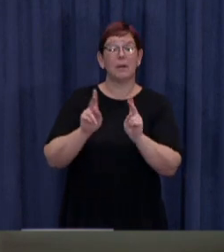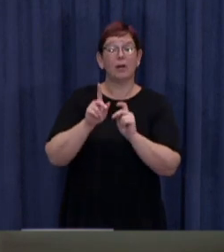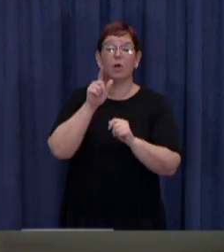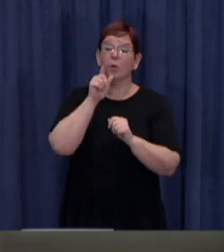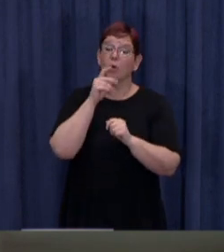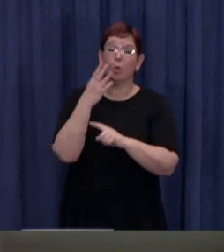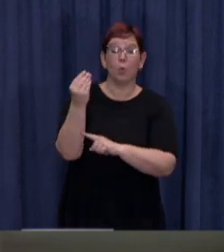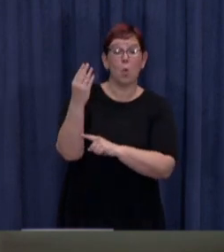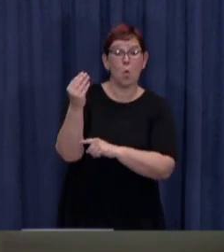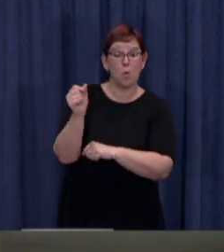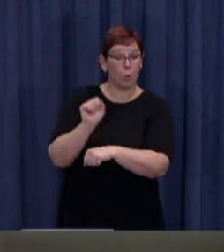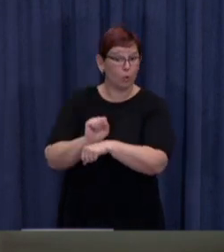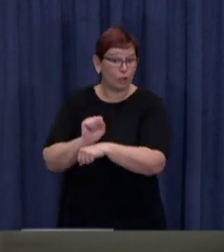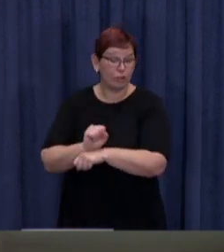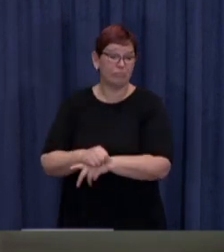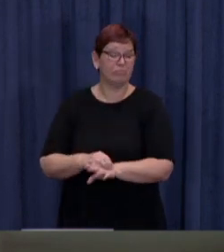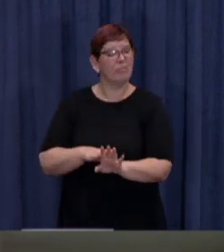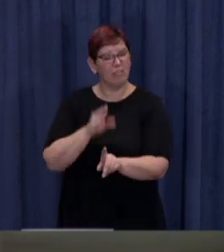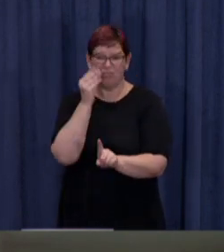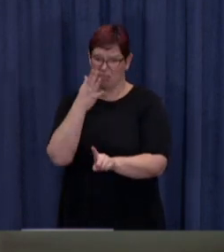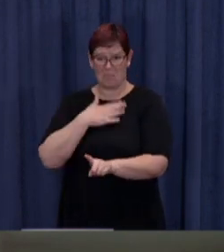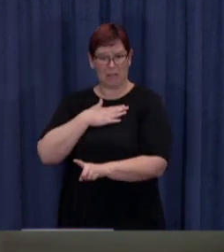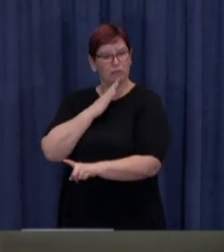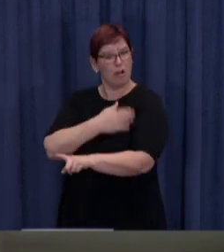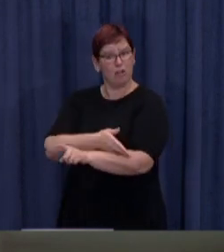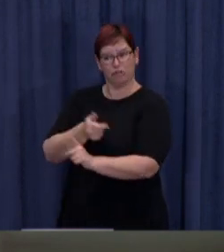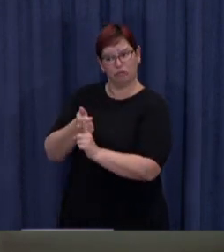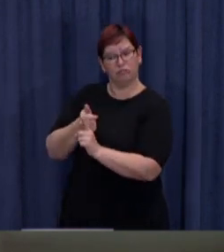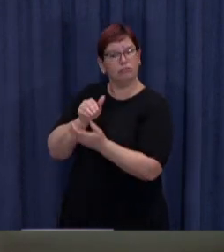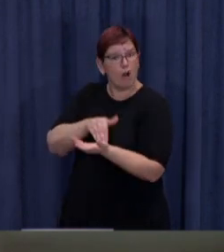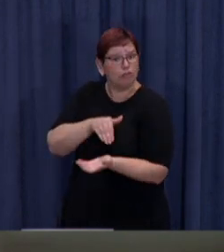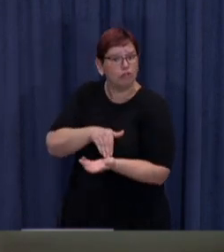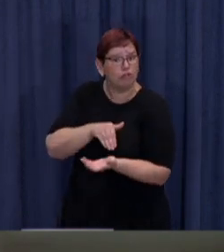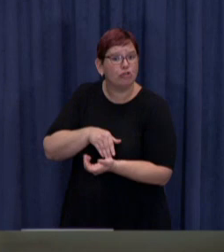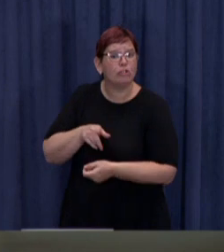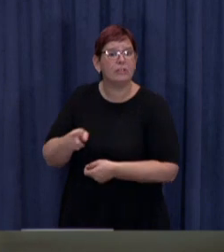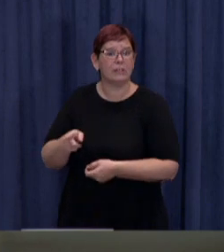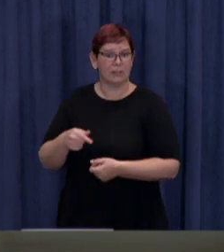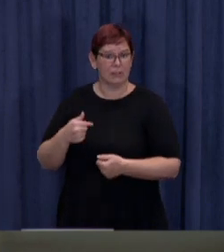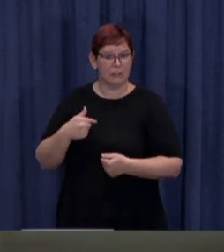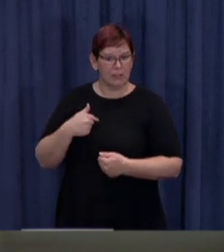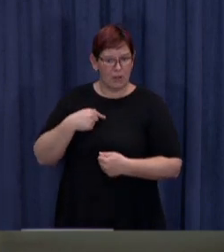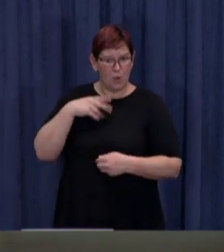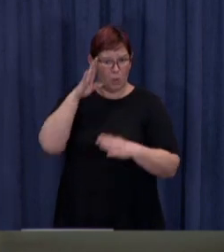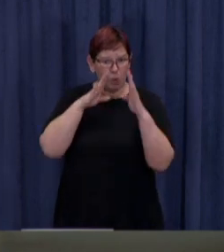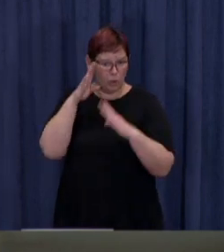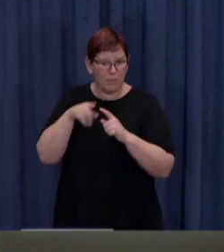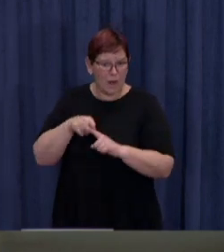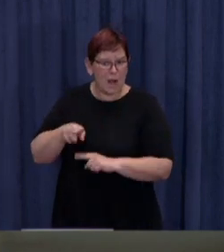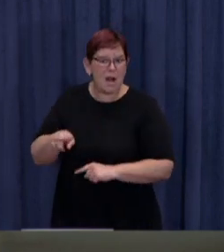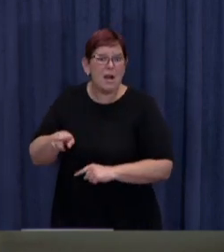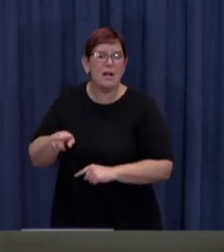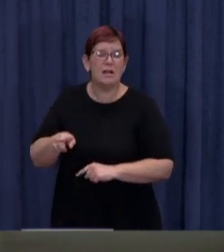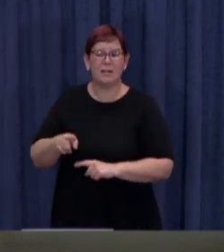and I confess I was worried about her because she's a doctor but she has to go to work because she's a doctor and that's what doctors do and nurses and